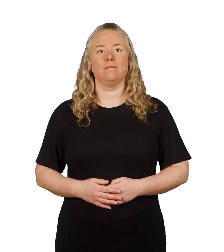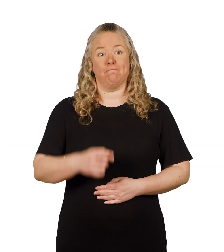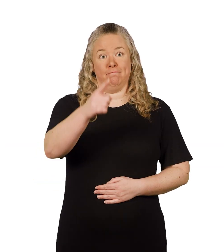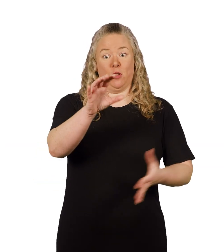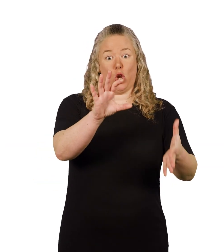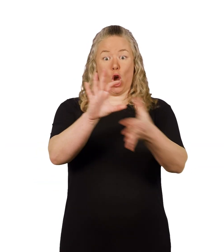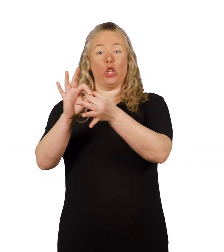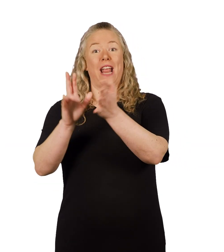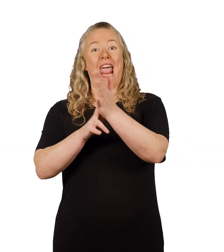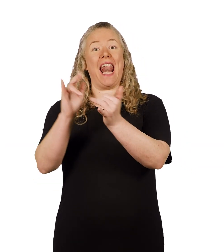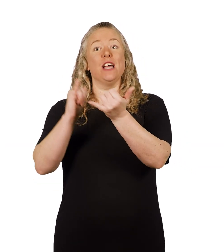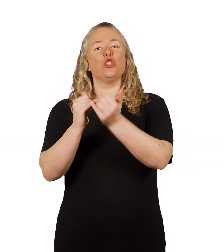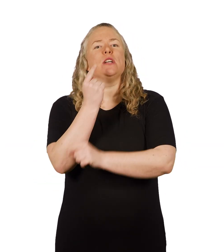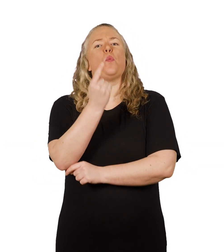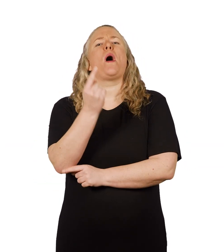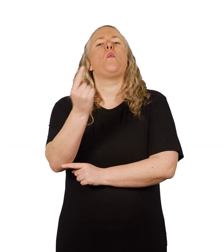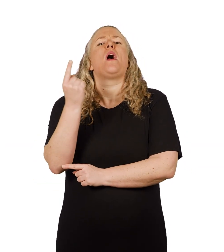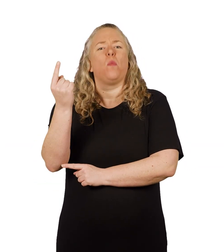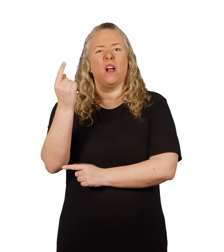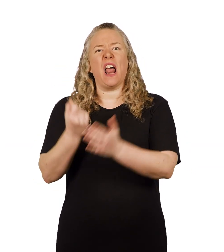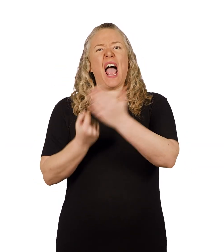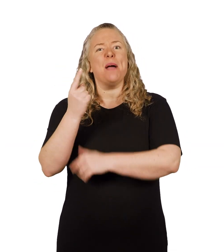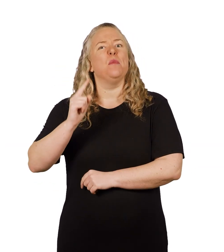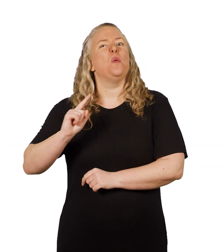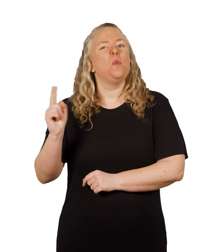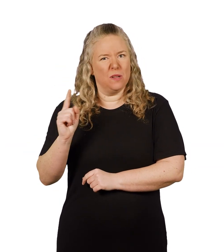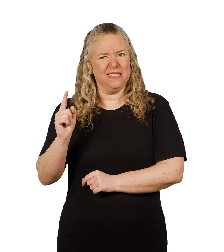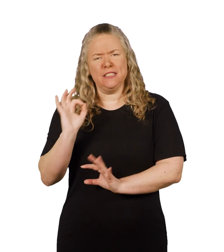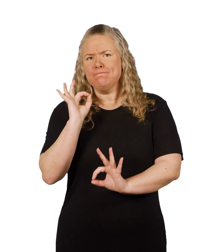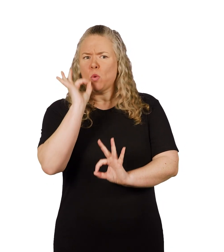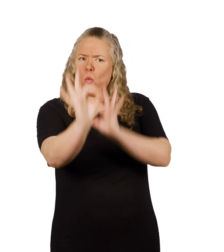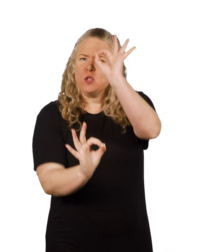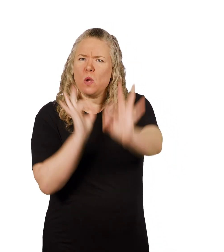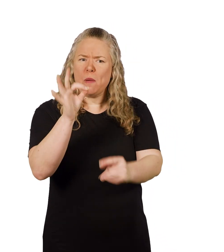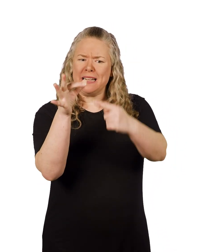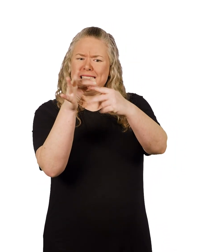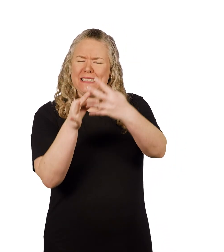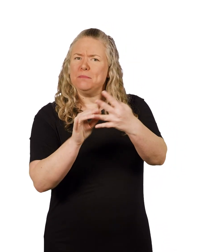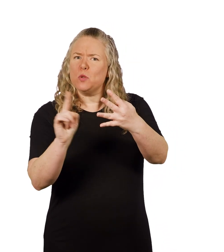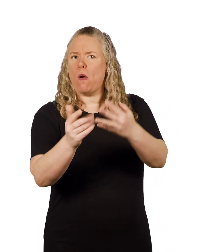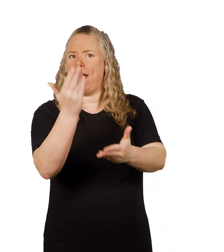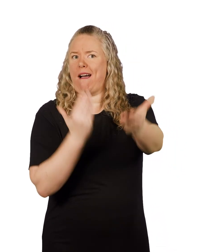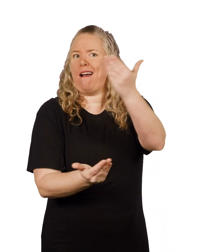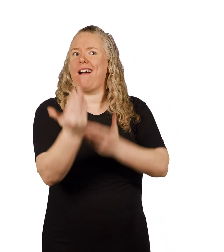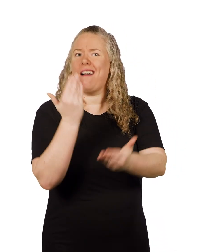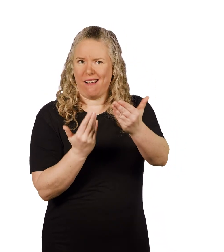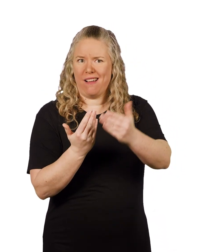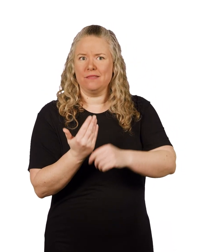When you contact NHS 111 you will be asked a series of questions about your symptoms.